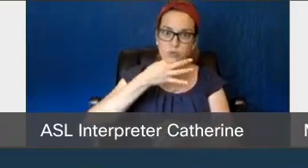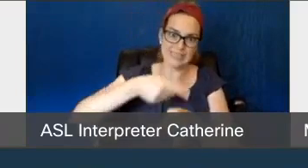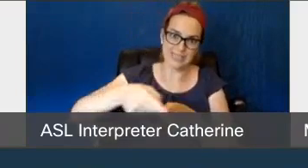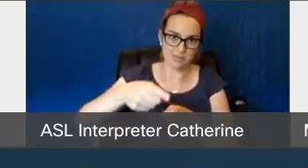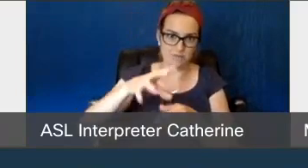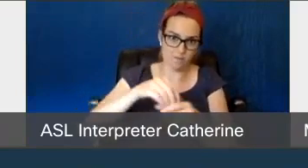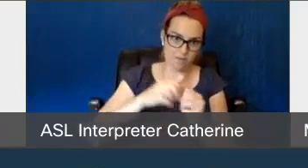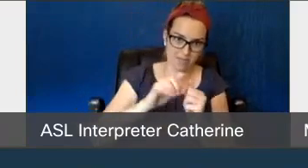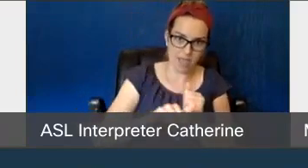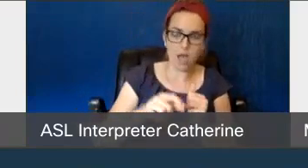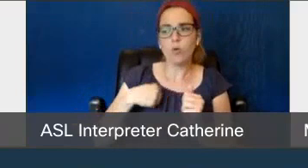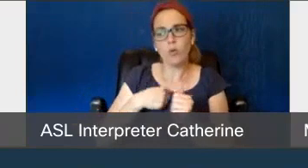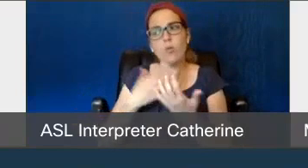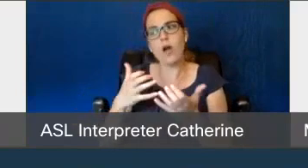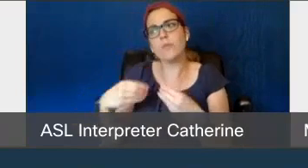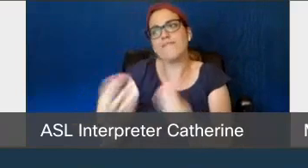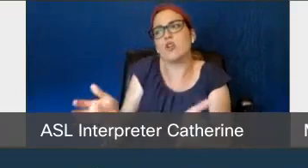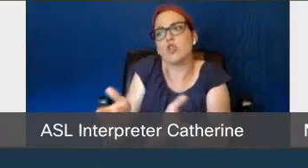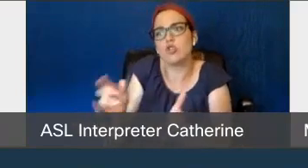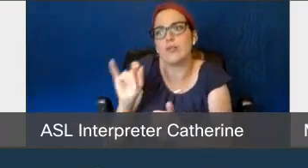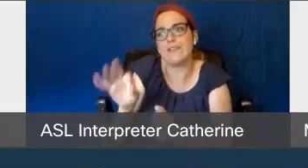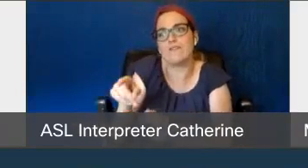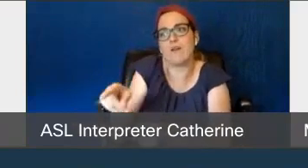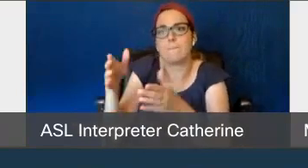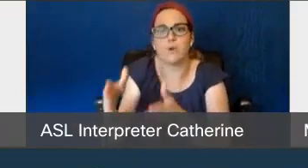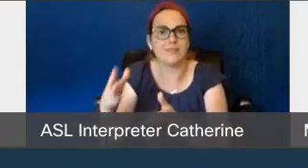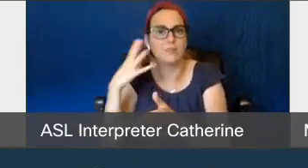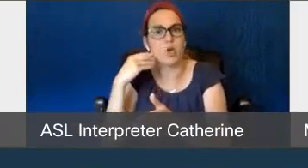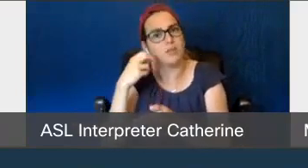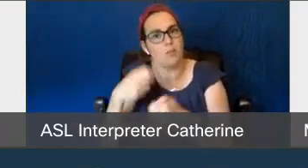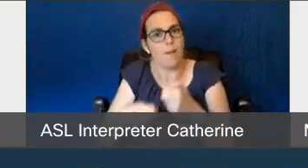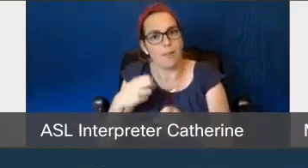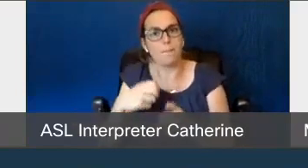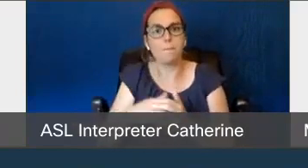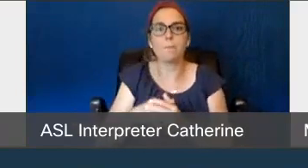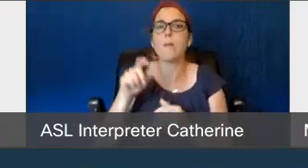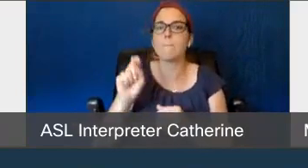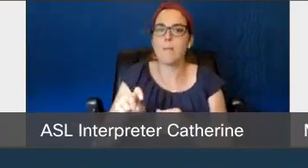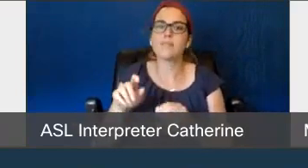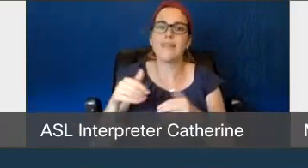if they do stumble and fall. You do have to have case conferences to make sure that the case is proceeding.